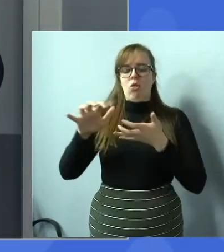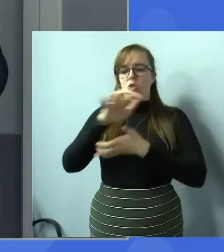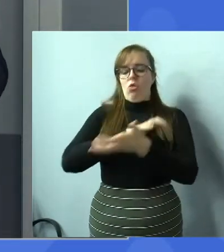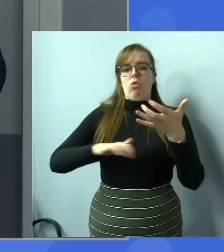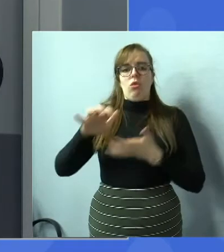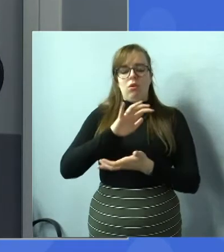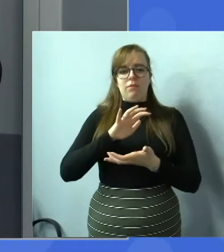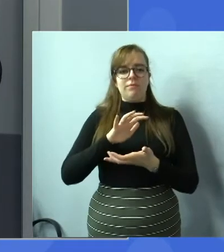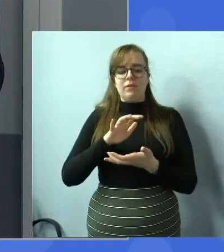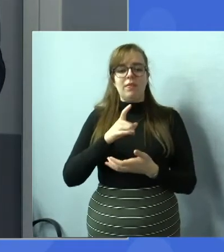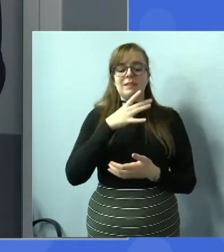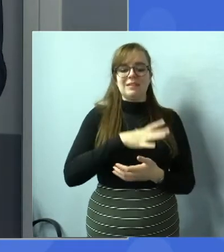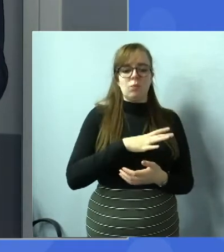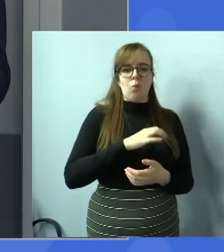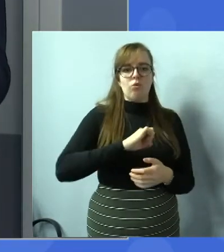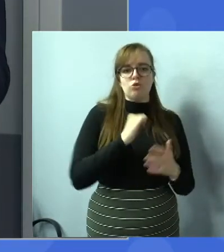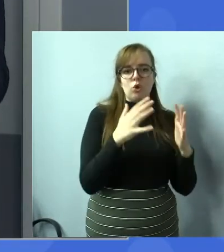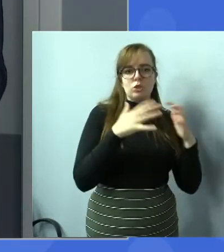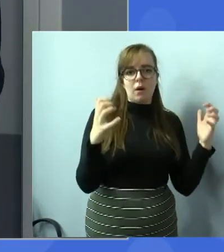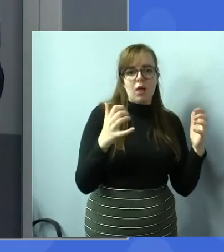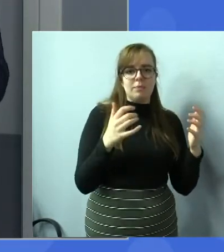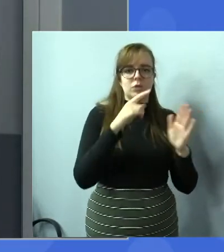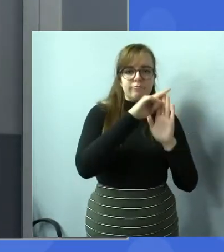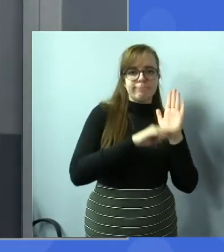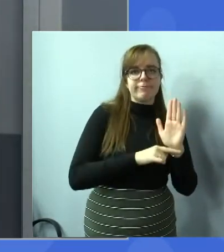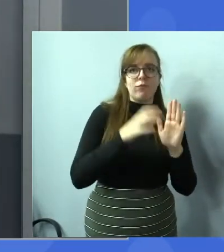Parliament to legislate for x EU law point annuity and then two divergent